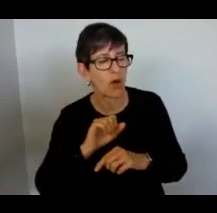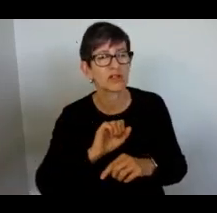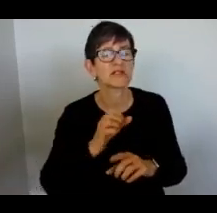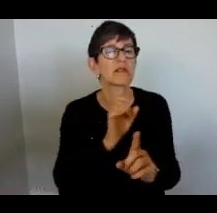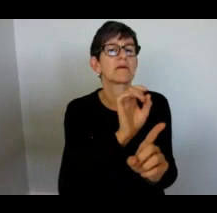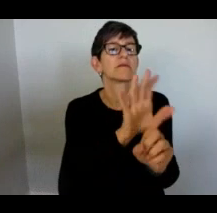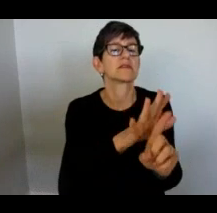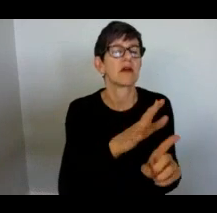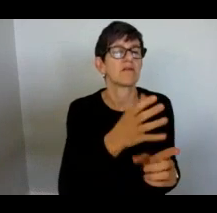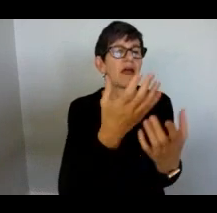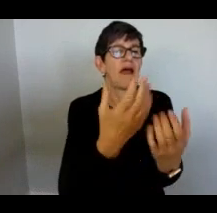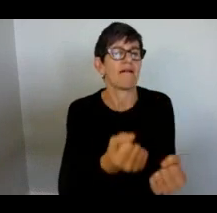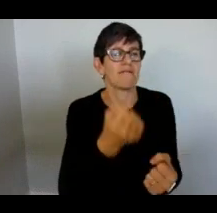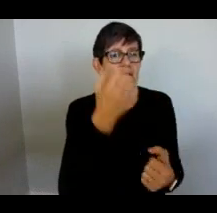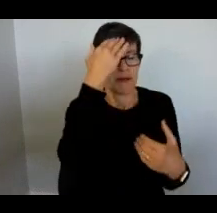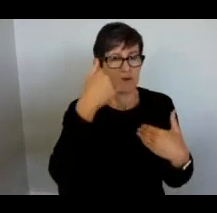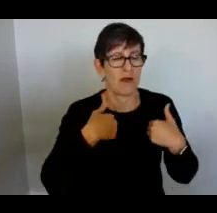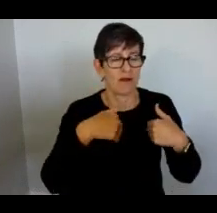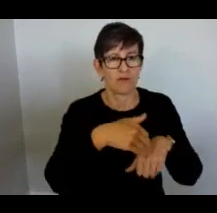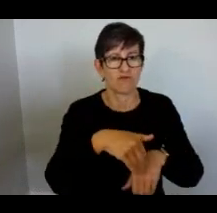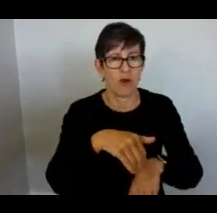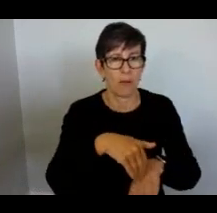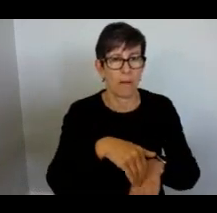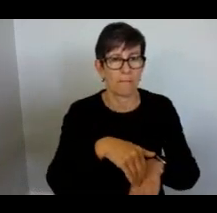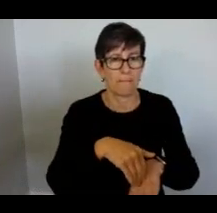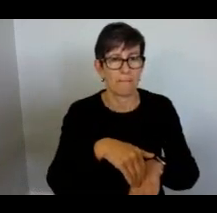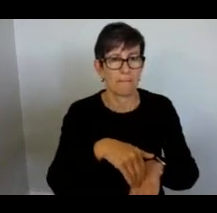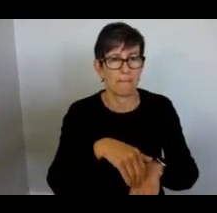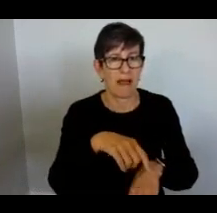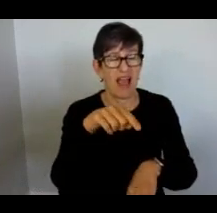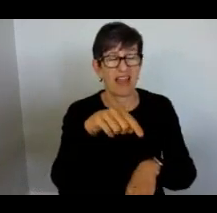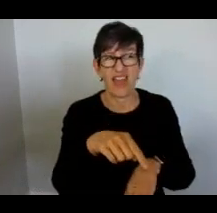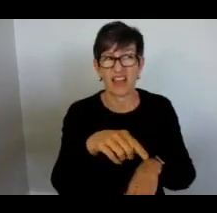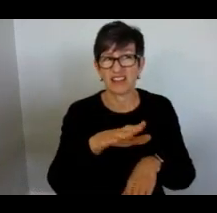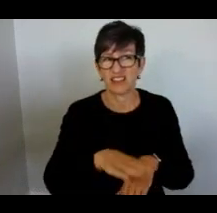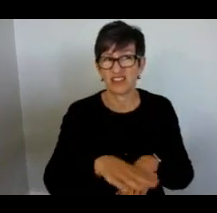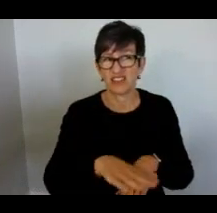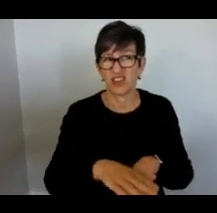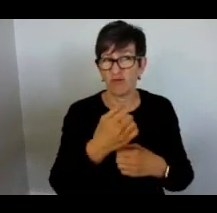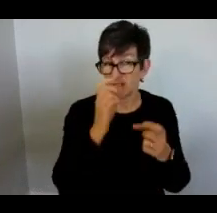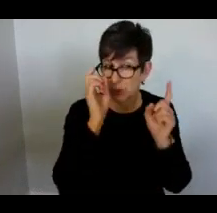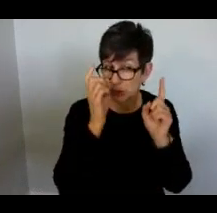and that's a child protection concern but at Legal Aid our child protection lawyers